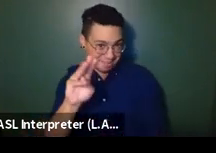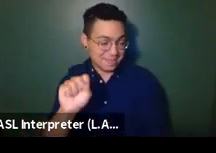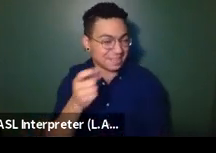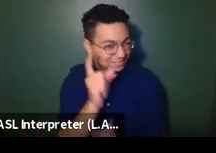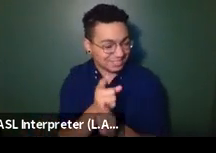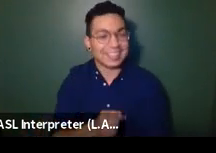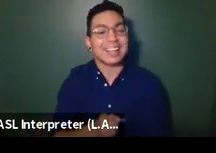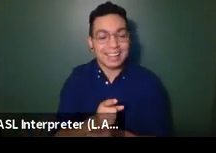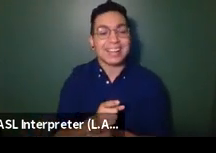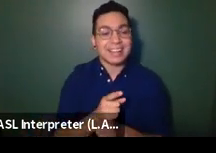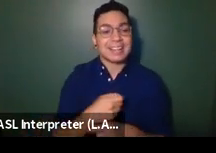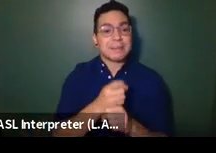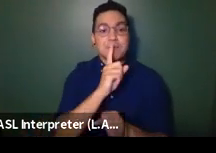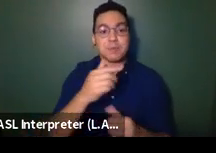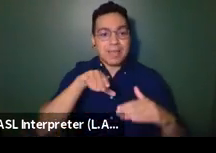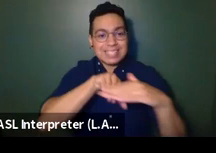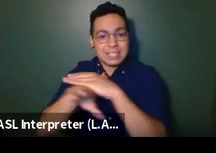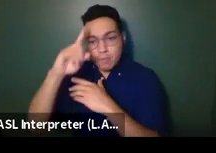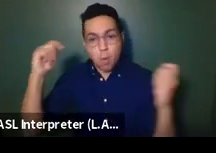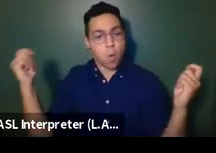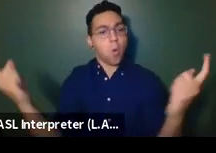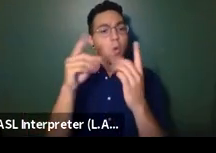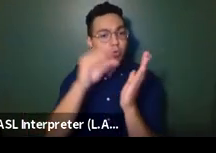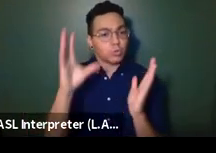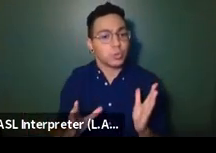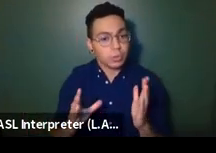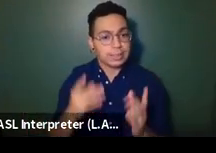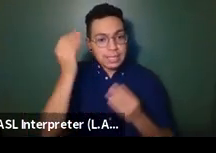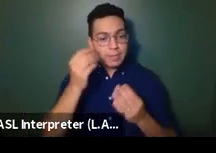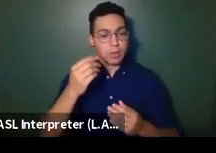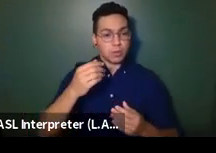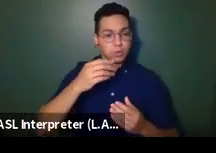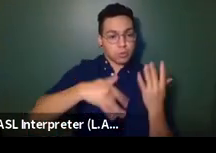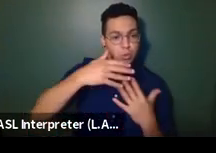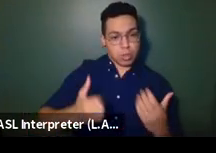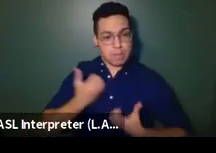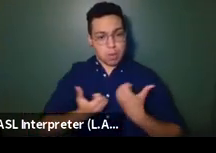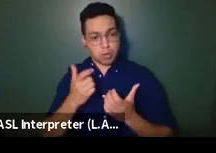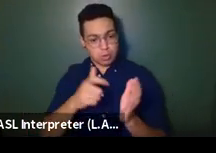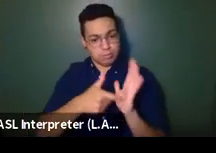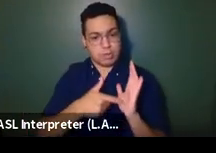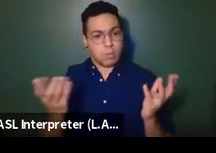ESD 189 - Amy Colburn: Hack want to make sure it's accessible for all students thinking about social emotional needs and then culturally responsive teaching